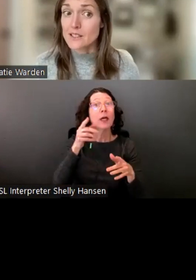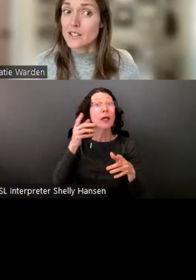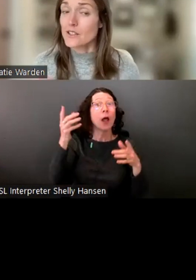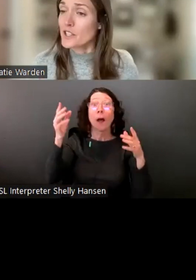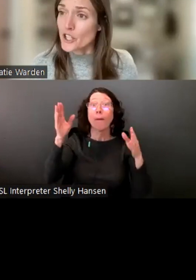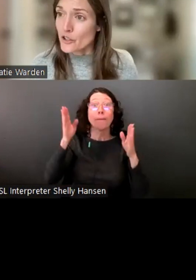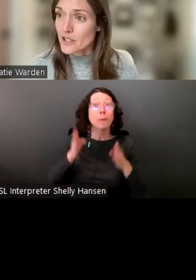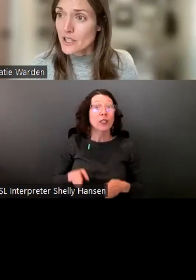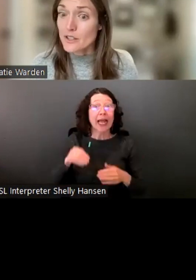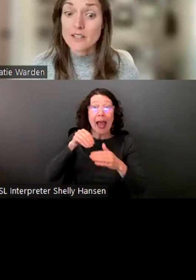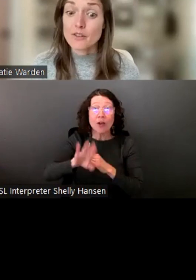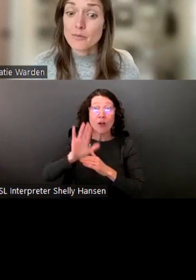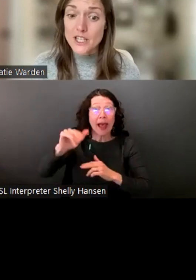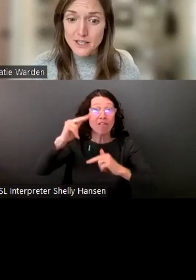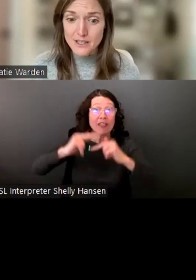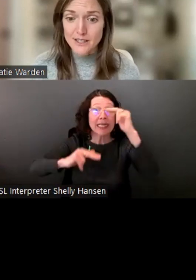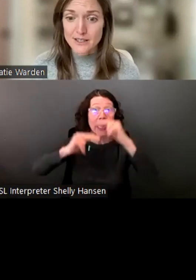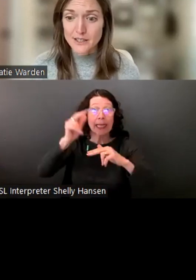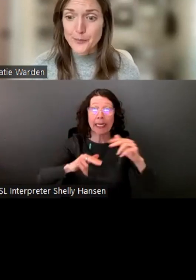Is there a security or information desk?